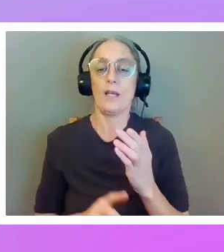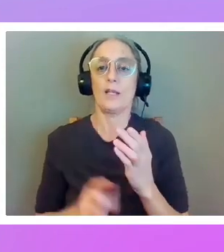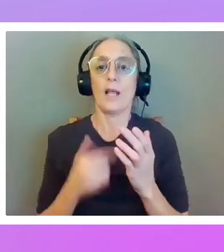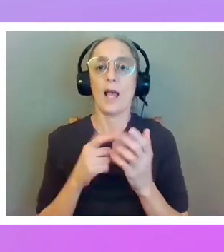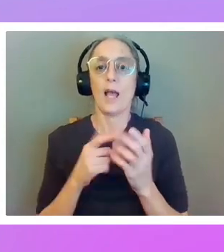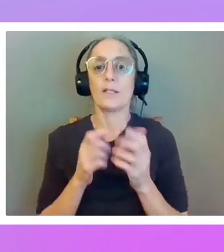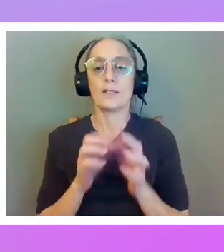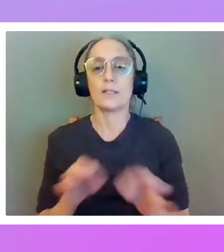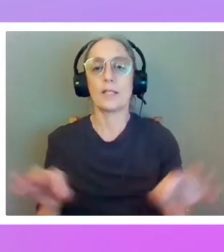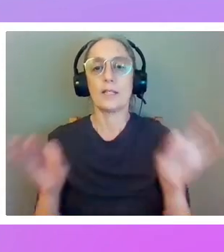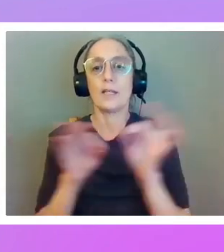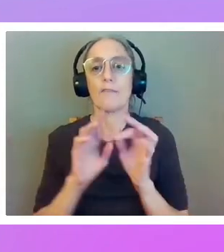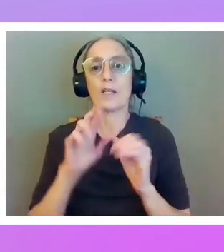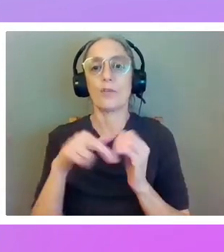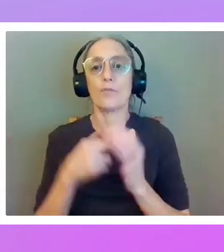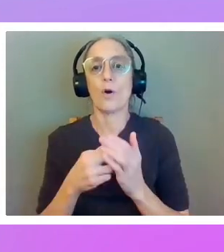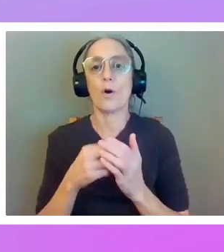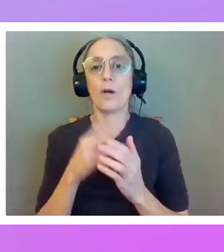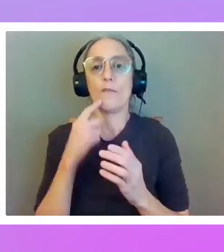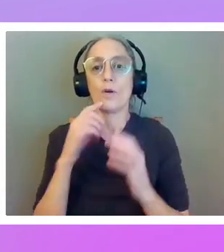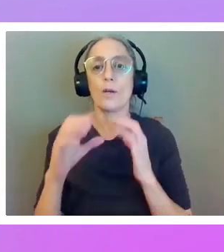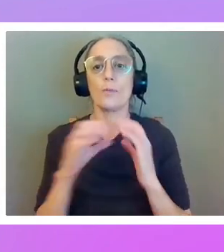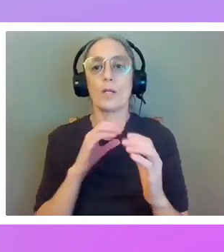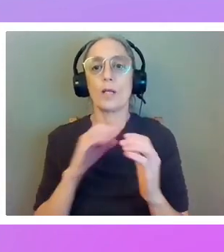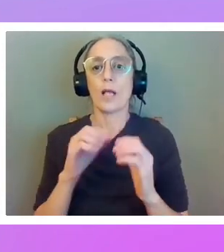in communicating a brand's proposition and personality.